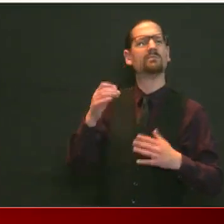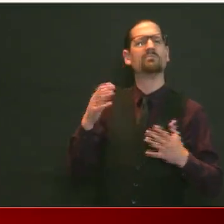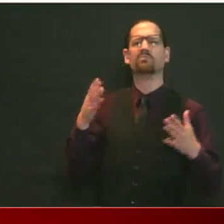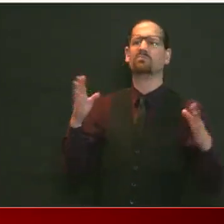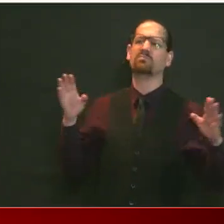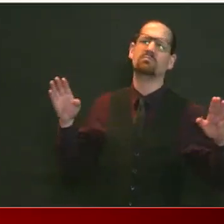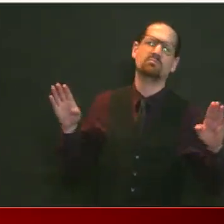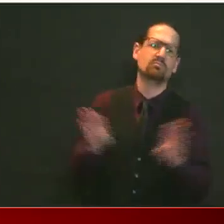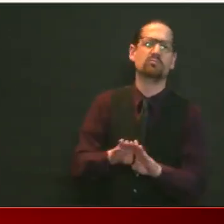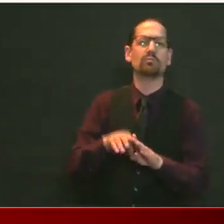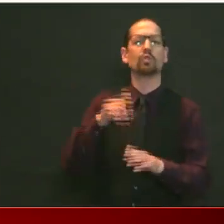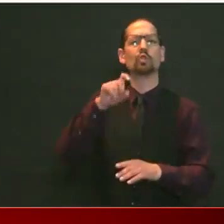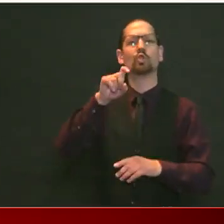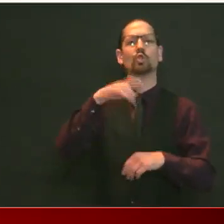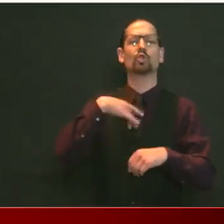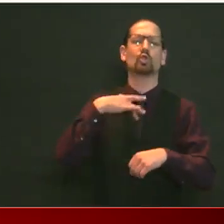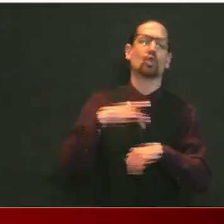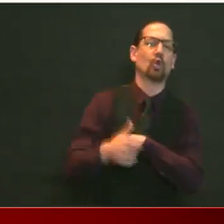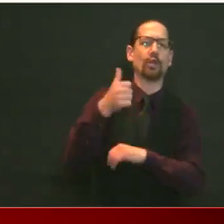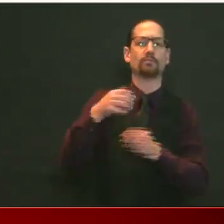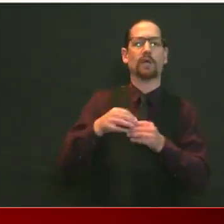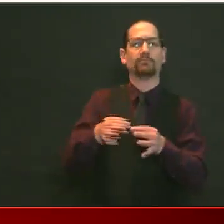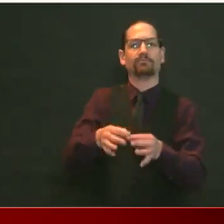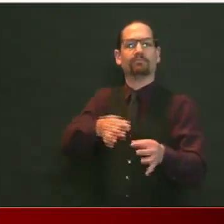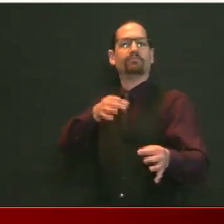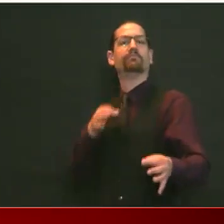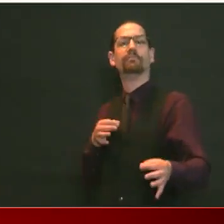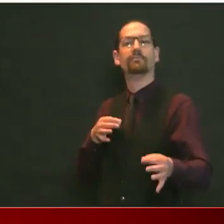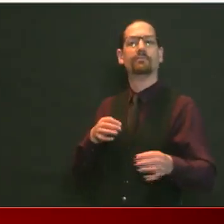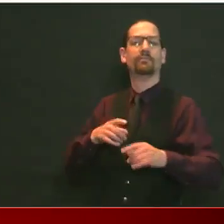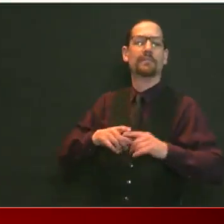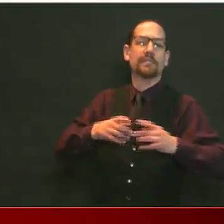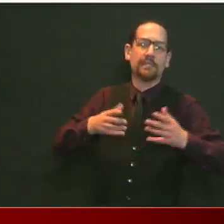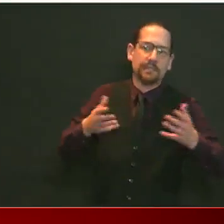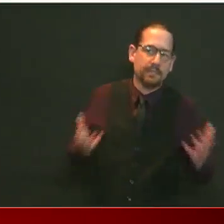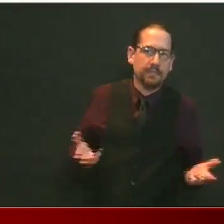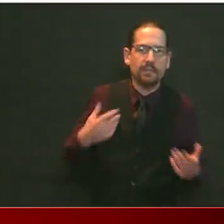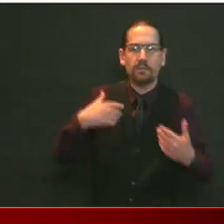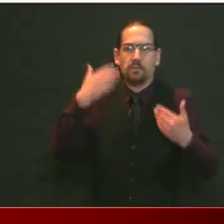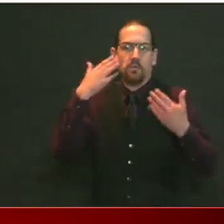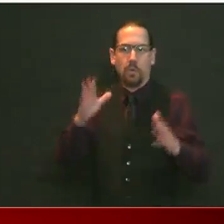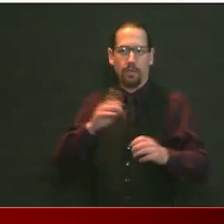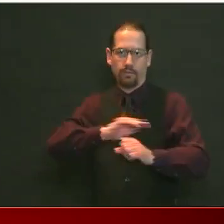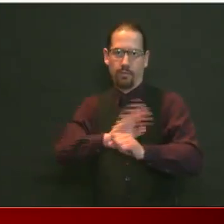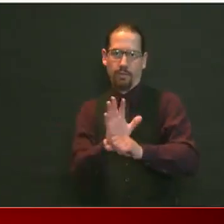FEEL GOOD ABOUT IT. IF I HAD KNOWN THEN WHAT I KNOW NOW, I WOULD HAVE SHUT DOWN SOONER. NOW, THE NAME OF THE GAME, THE